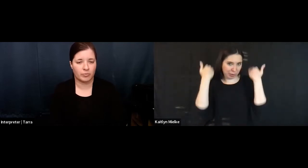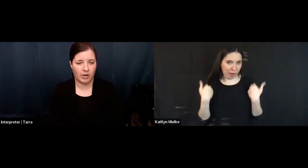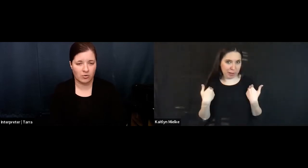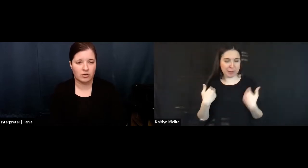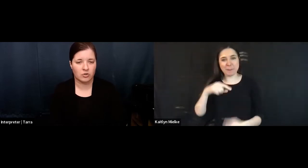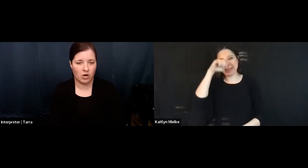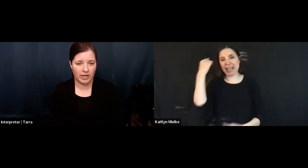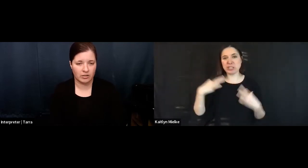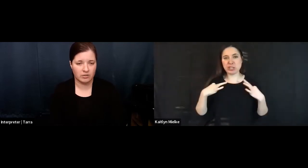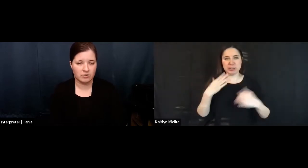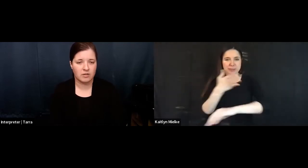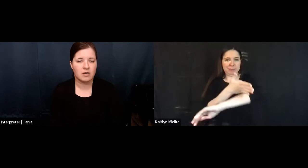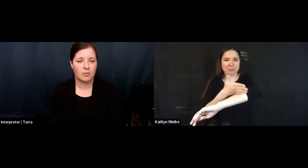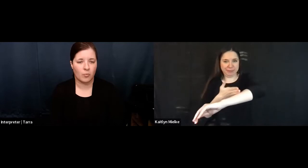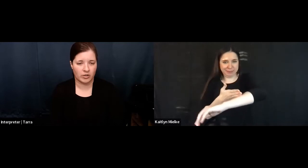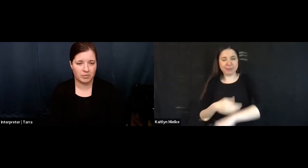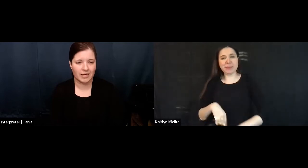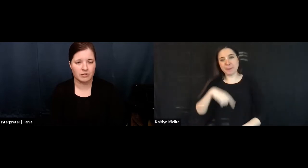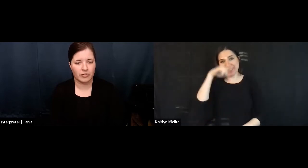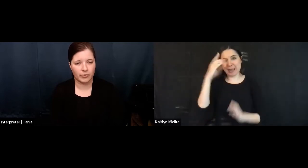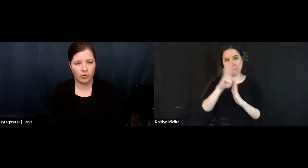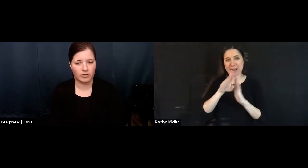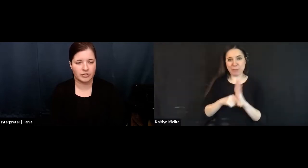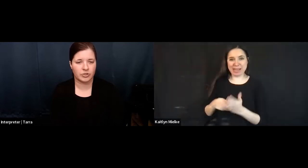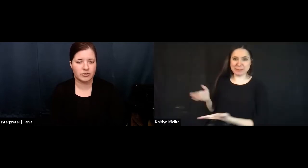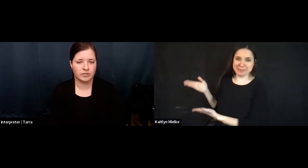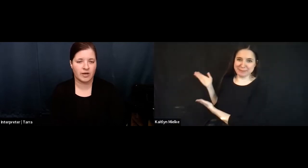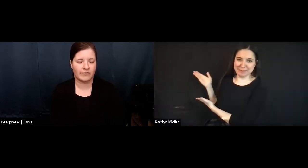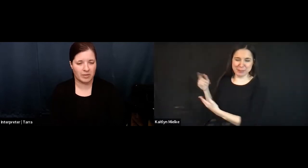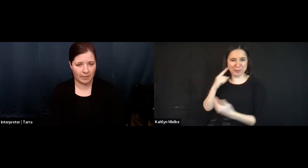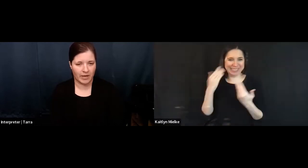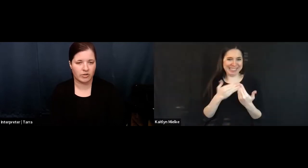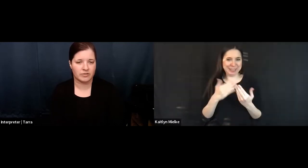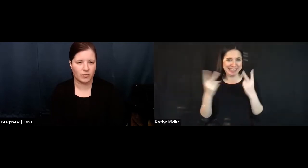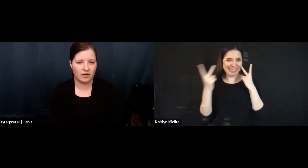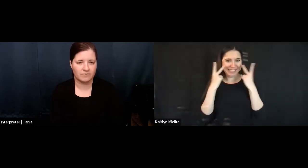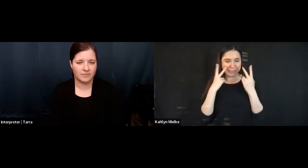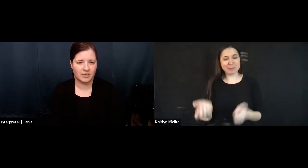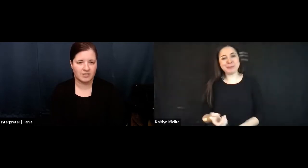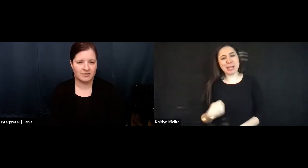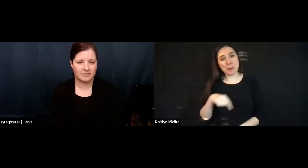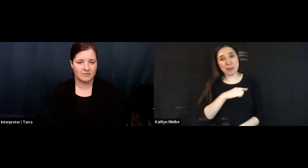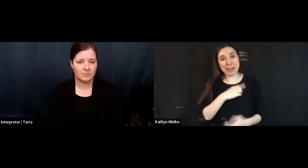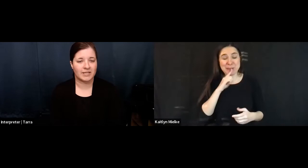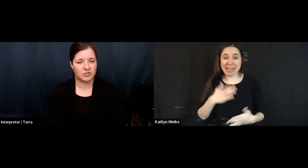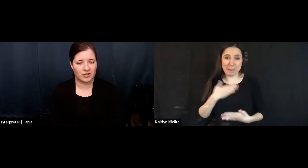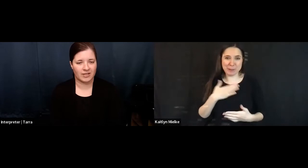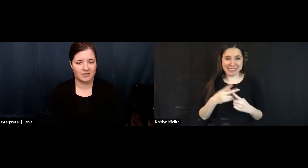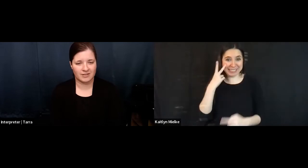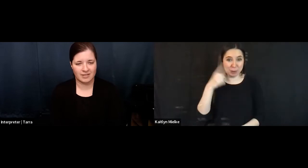So I do a lot of content writing with Anne, and we're the do anything type of project people. To give a visual description. I'm a white woman, with brown long hair, I'm wearing a black three-quarter-length shirt, I have a